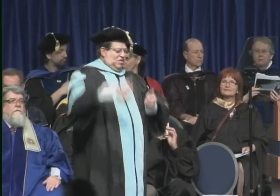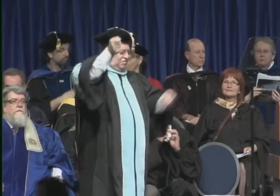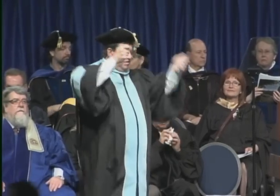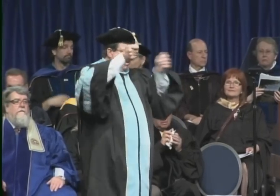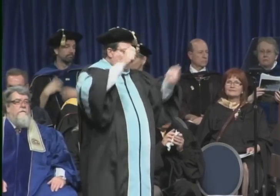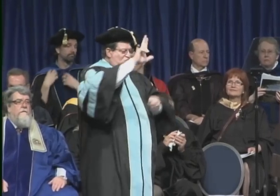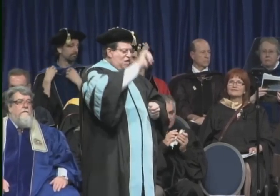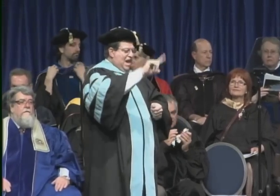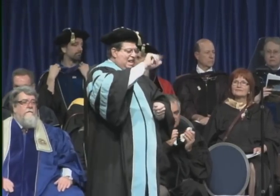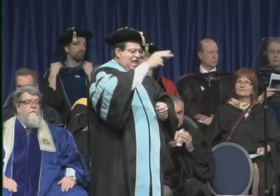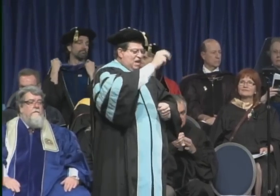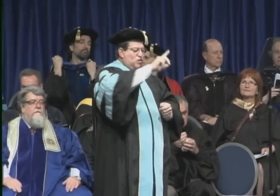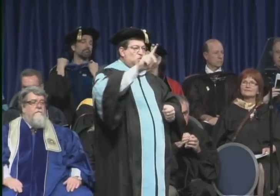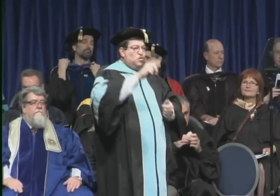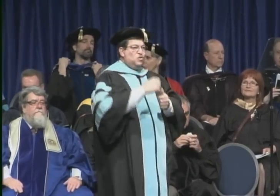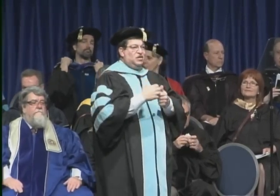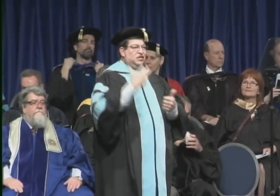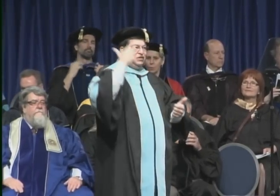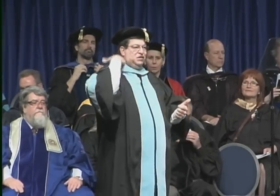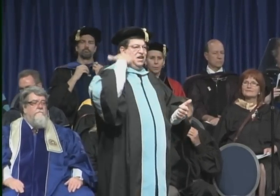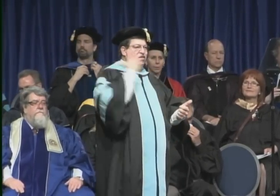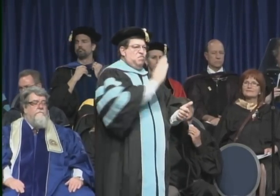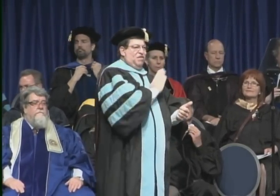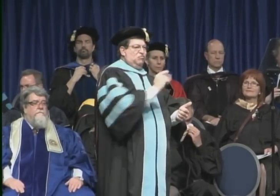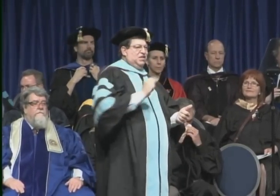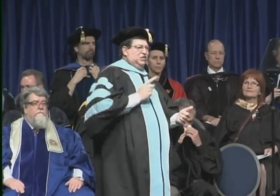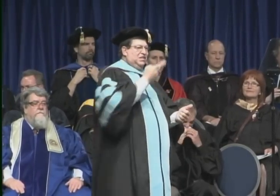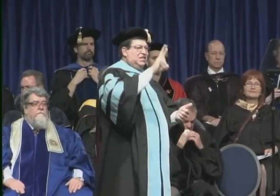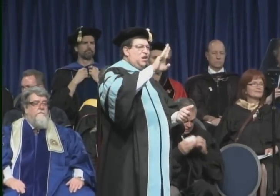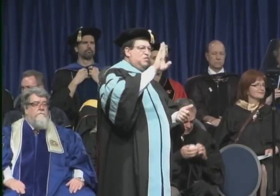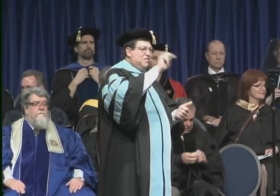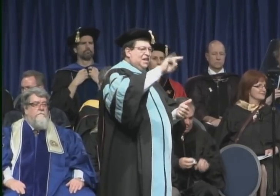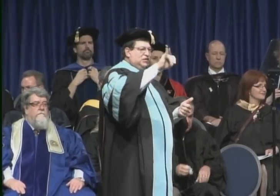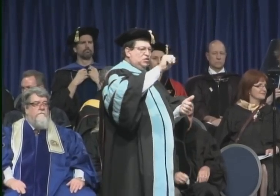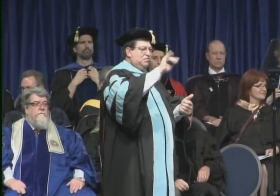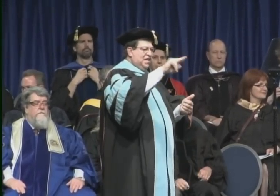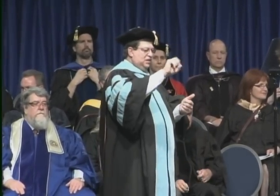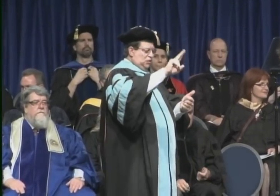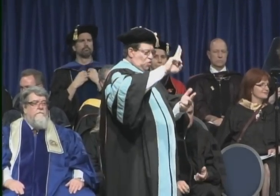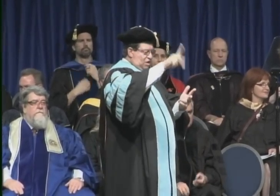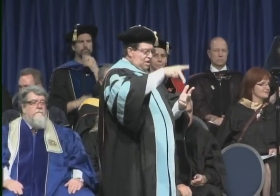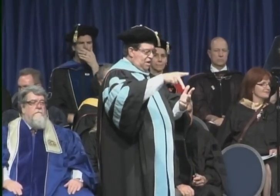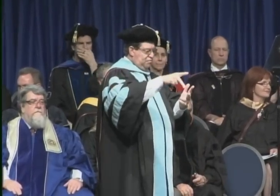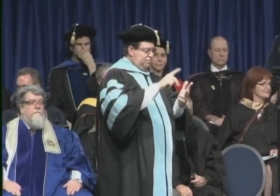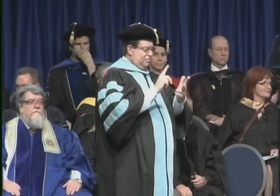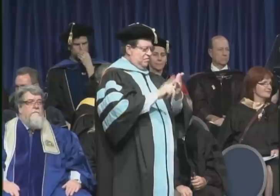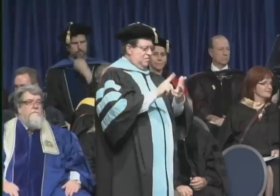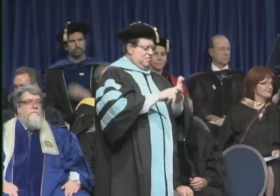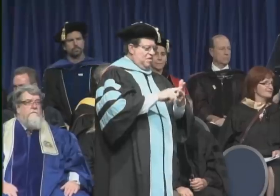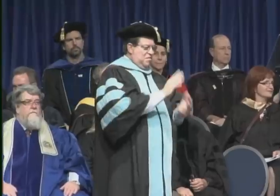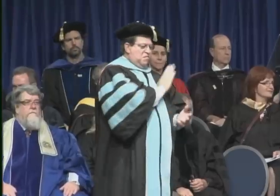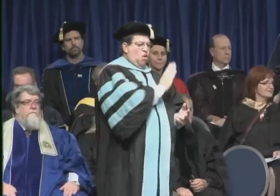Will Secretary Ray LaHood, Chair of the Board of Trustees Dr. Benjamin Soukup,